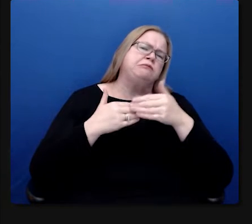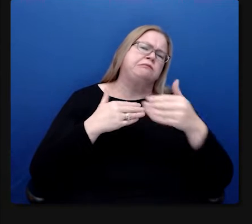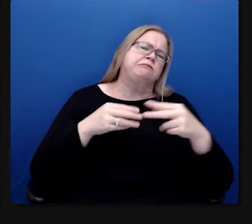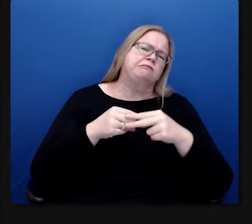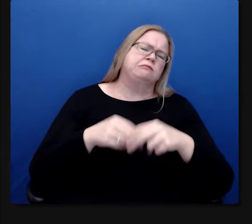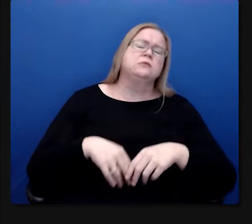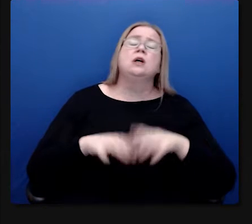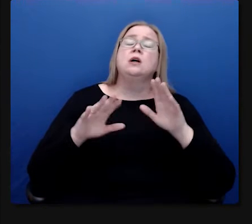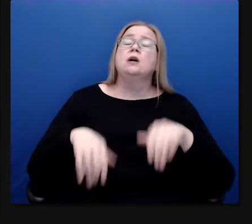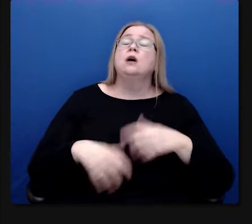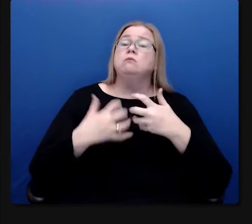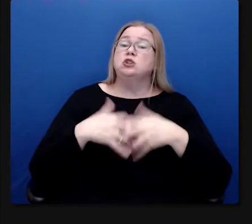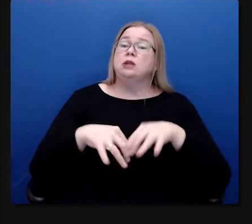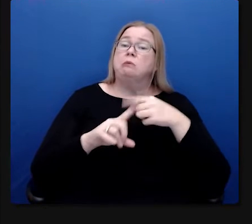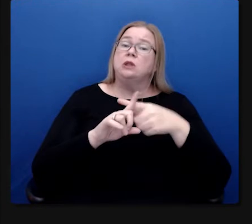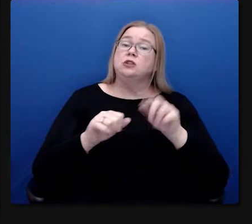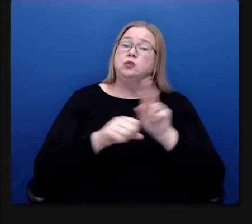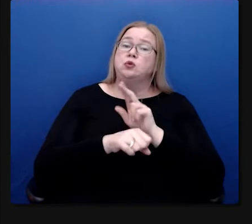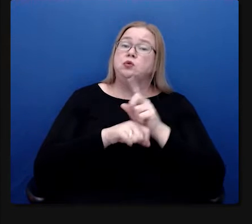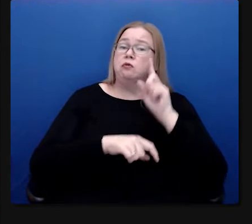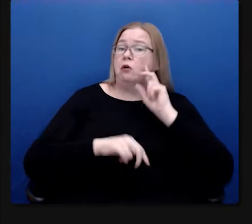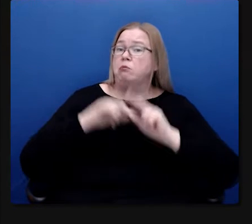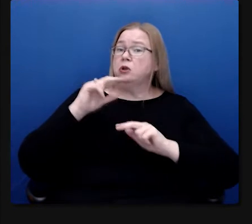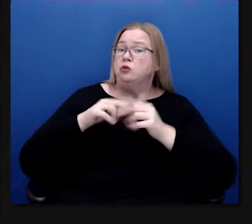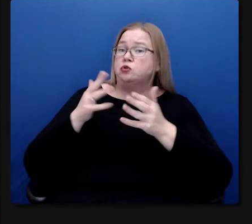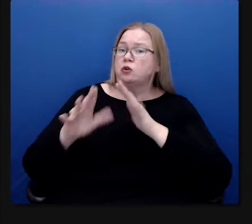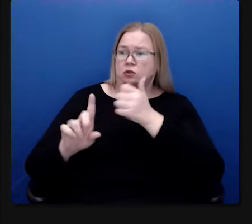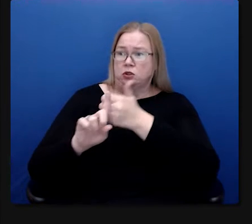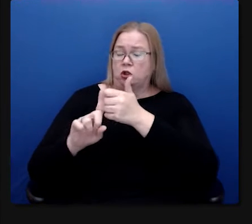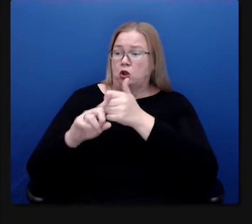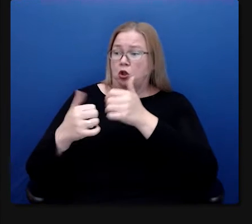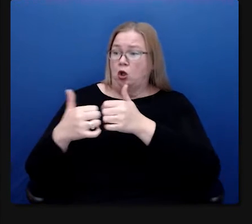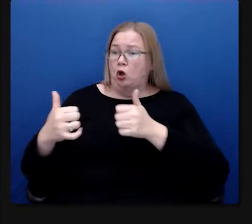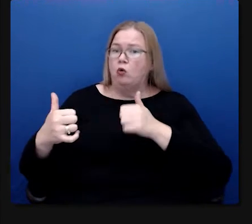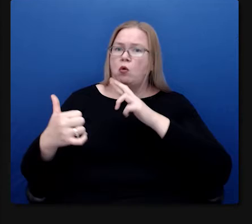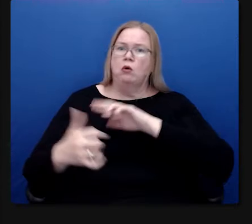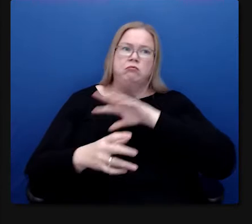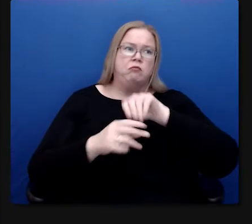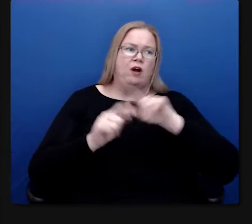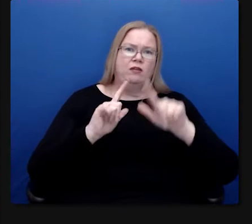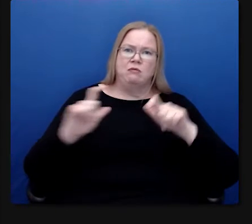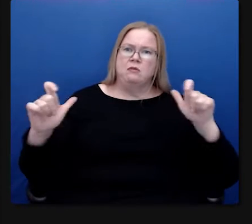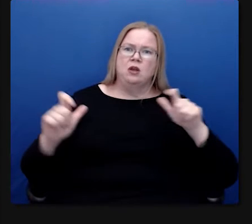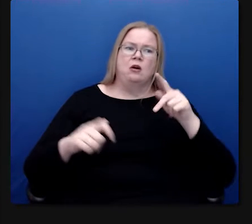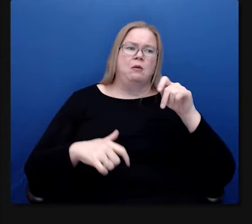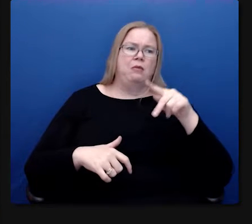These machines can also be used as build servers, either by themselves, or part of a larger pipeline flow of work.